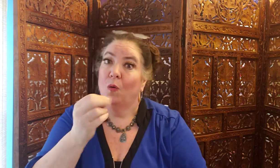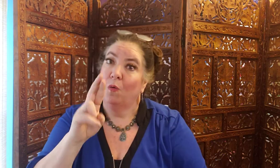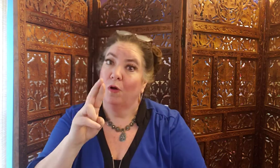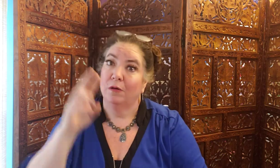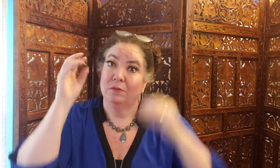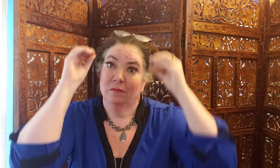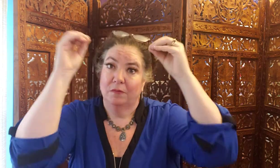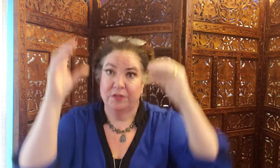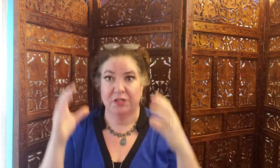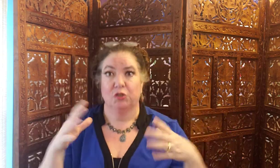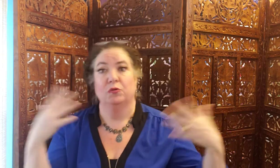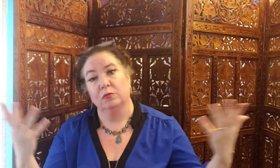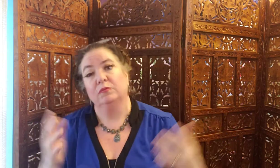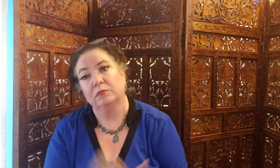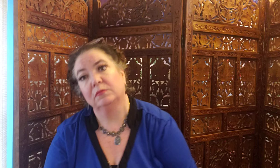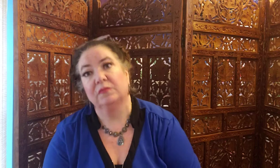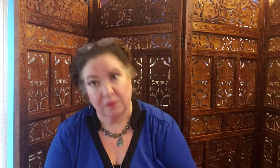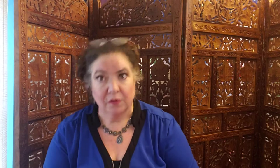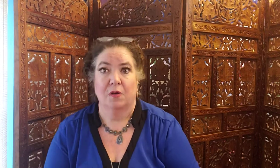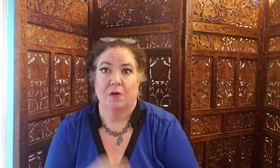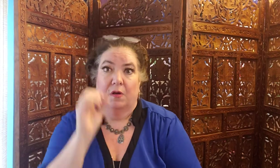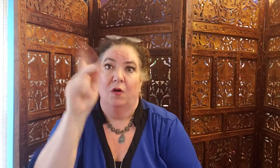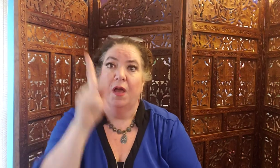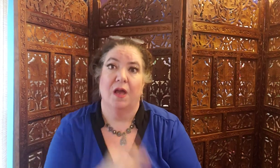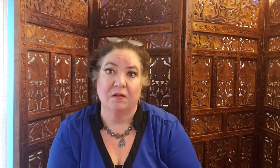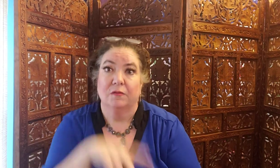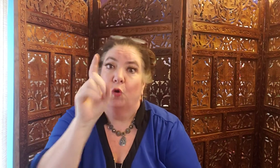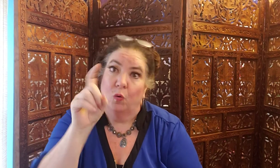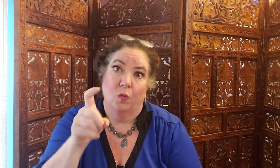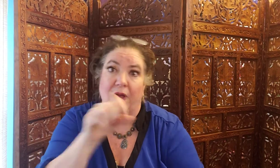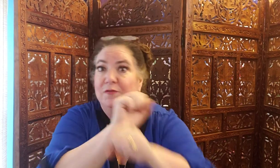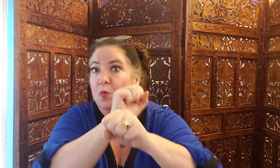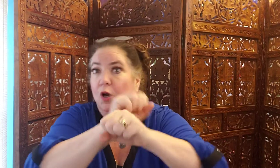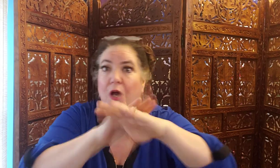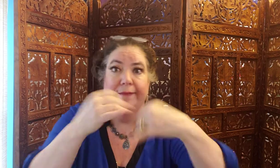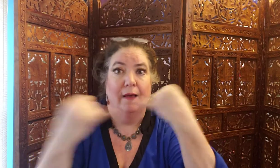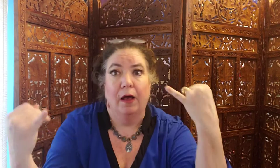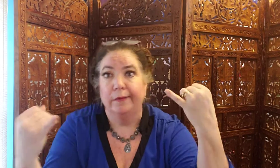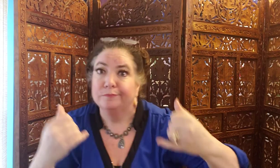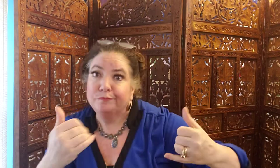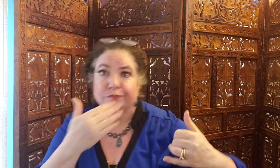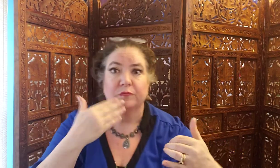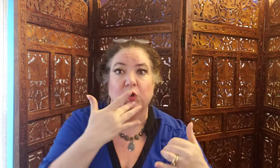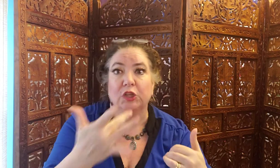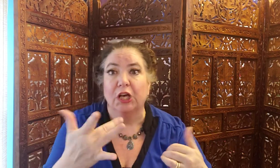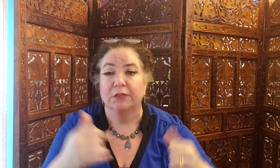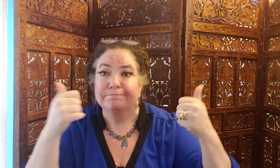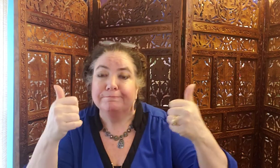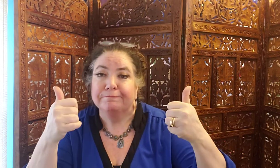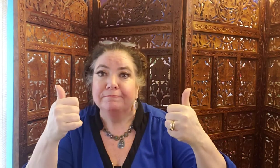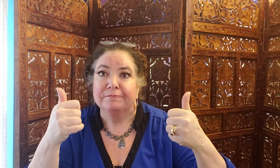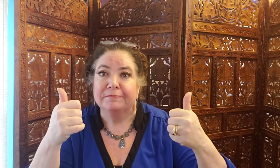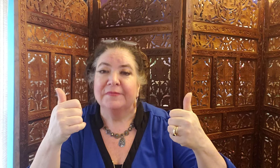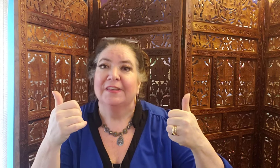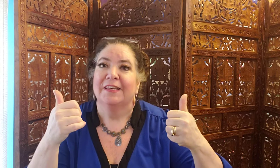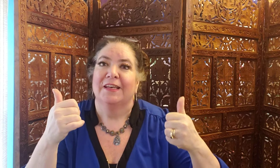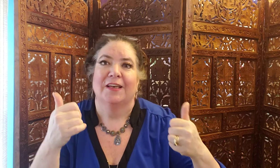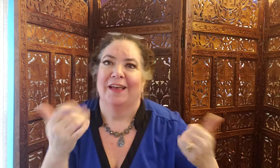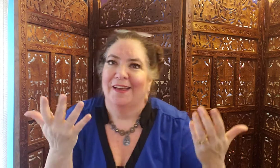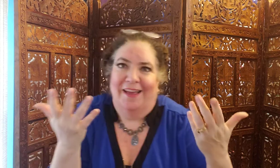or a teacher who appears like "okay we have to work online good luck with that".